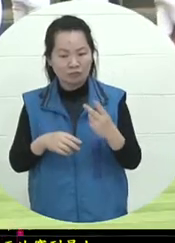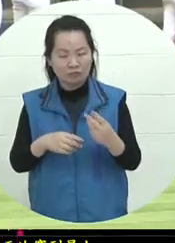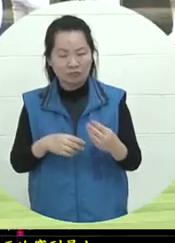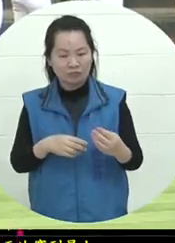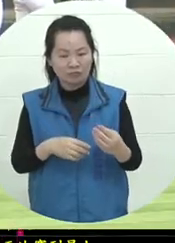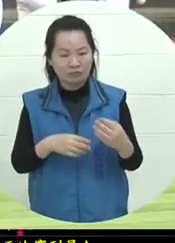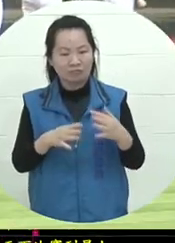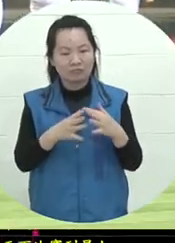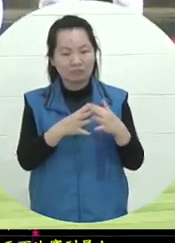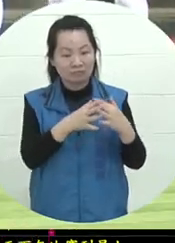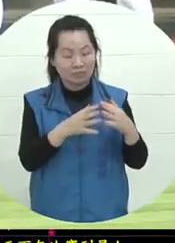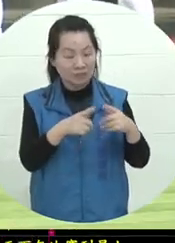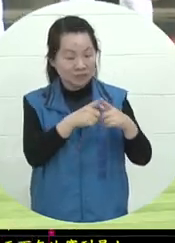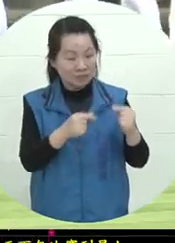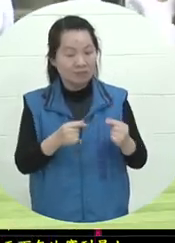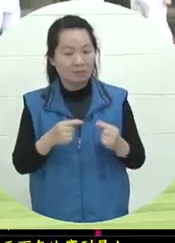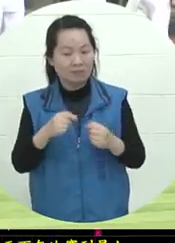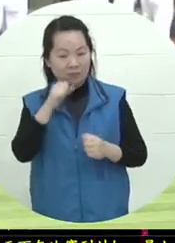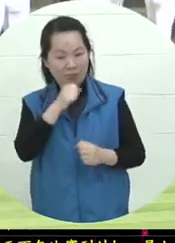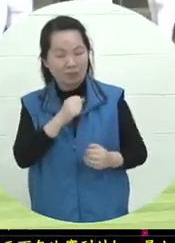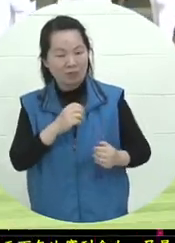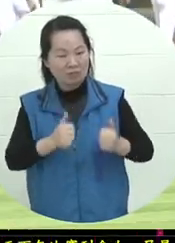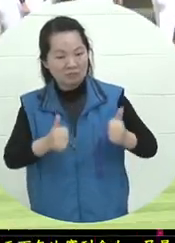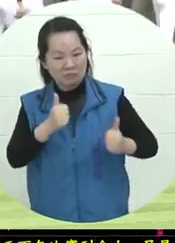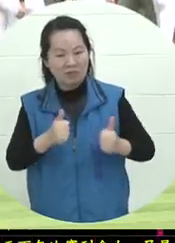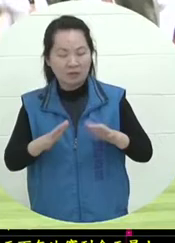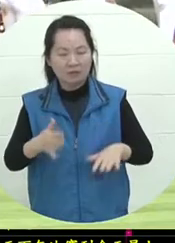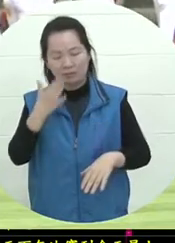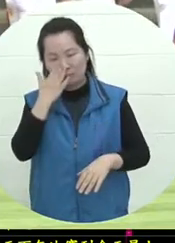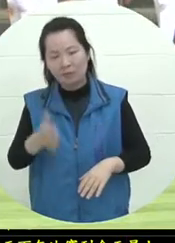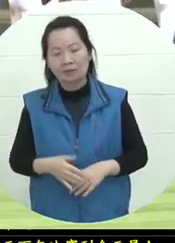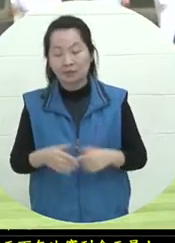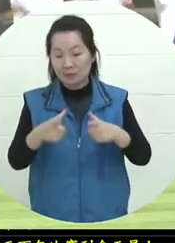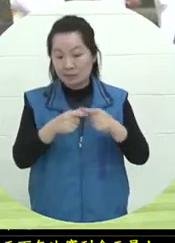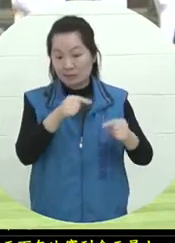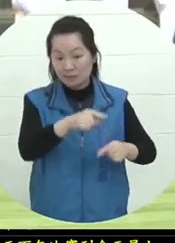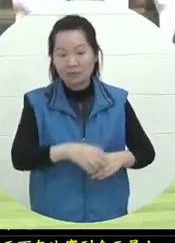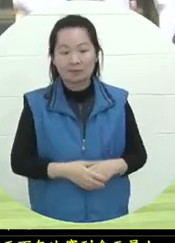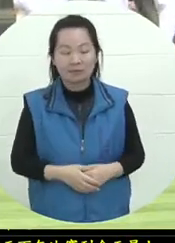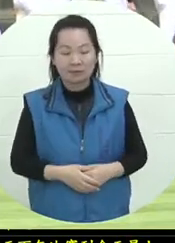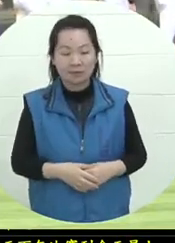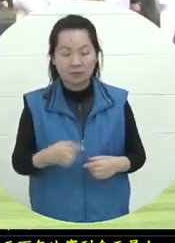were unable to perform well offensively. The Japanese team was the last one to lose. It was two days from yesterday to today.